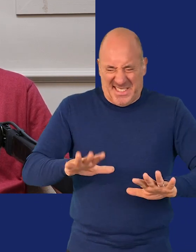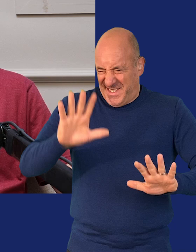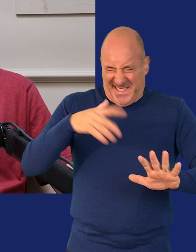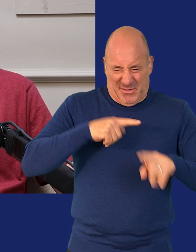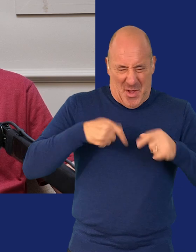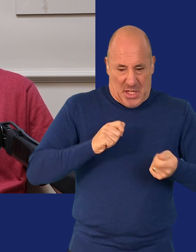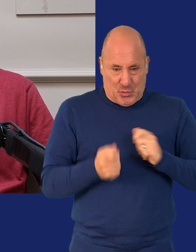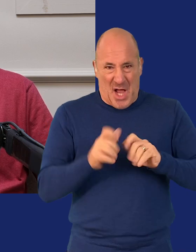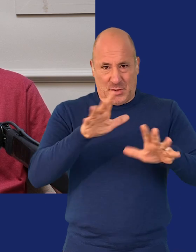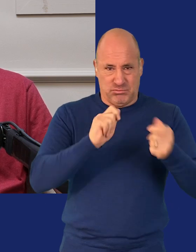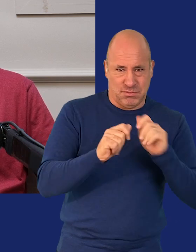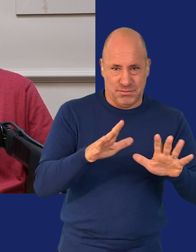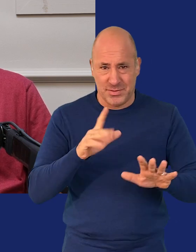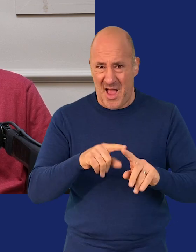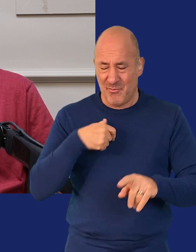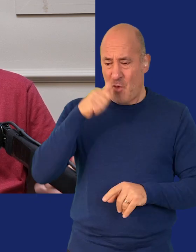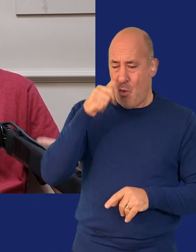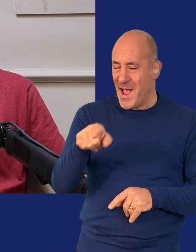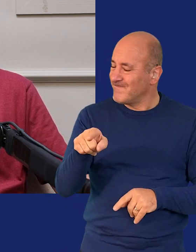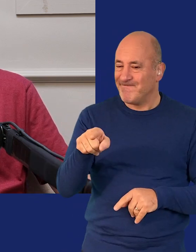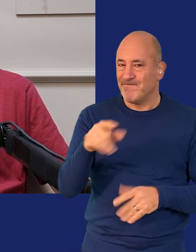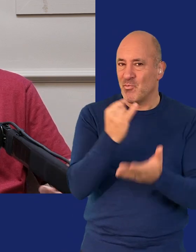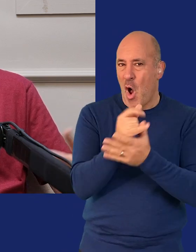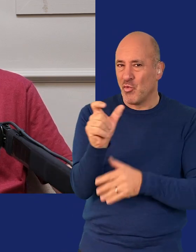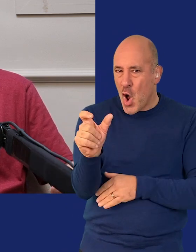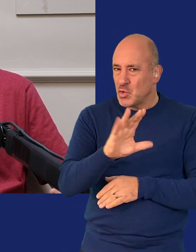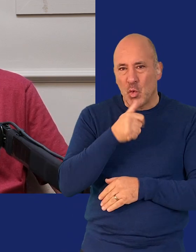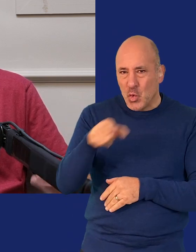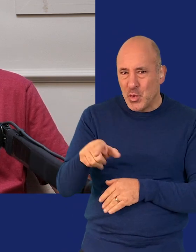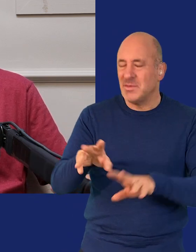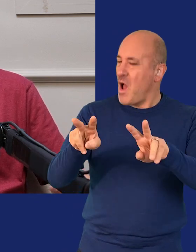just try and again, recognize that you've- you've identified it, you've seen it, and you've learned from it.